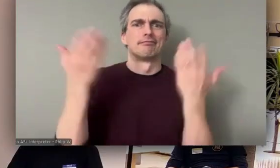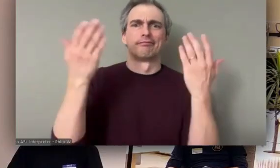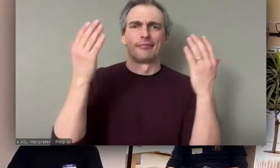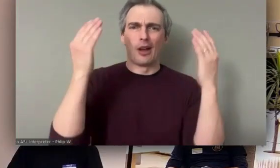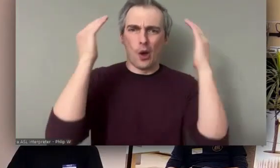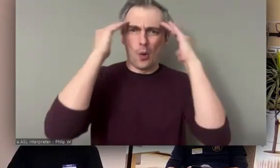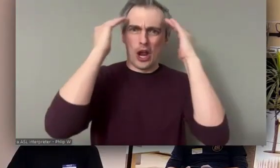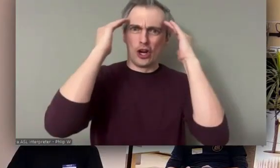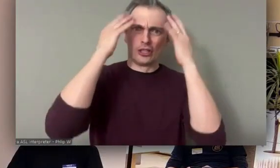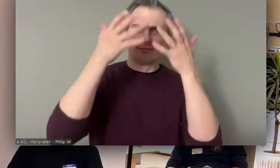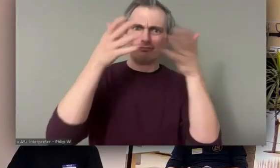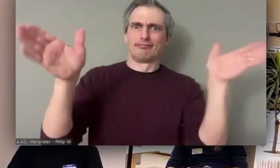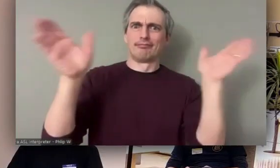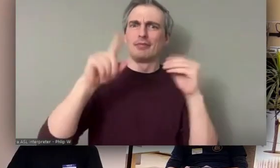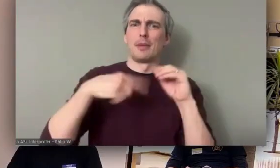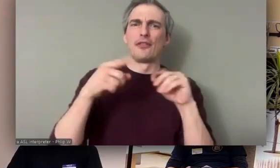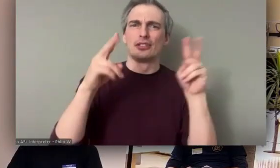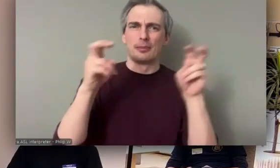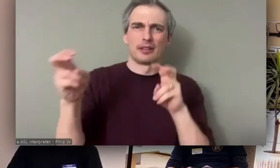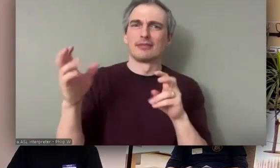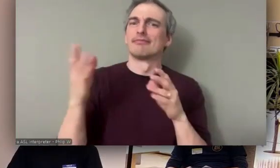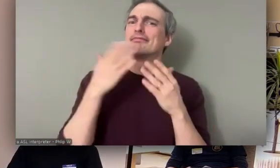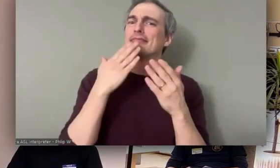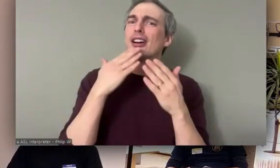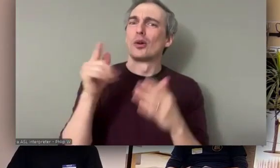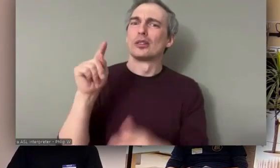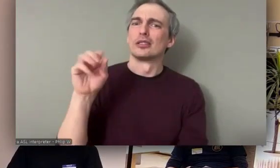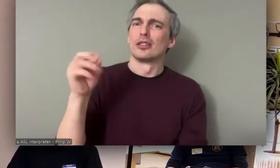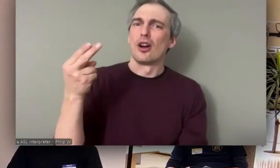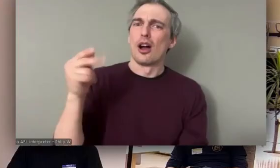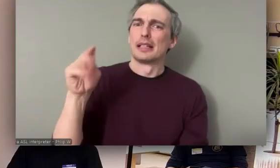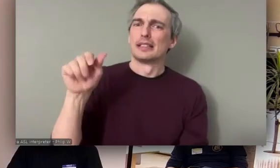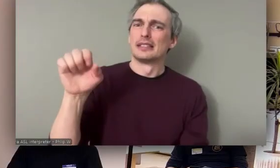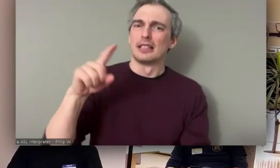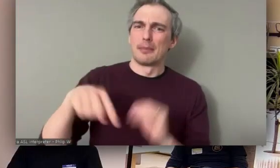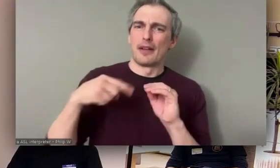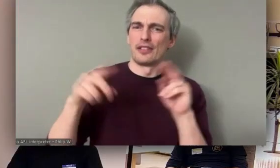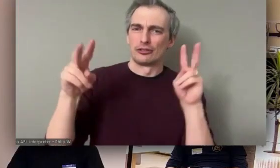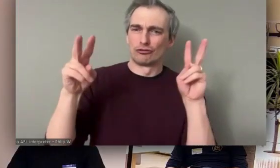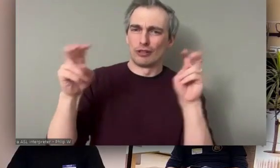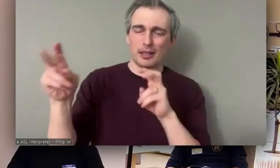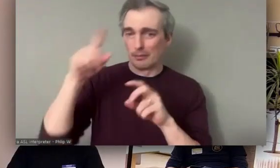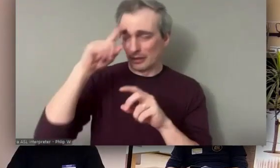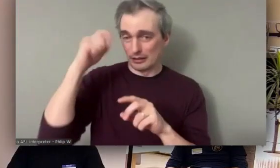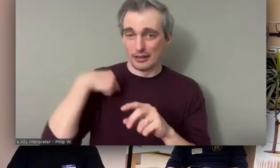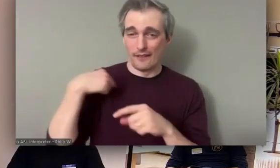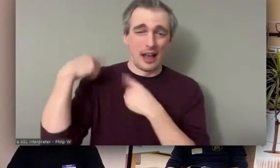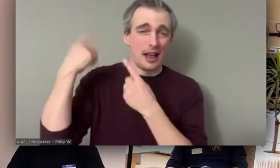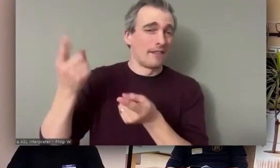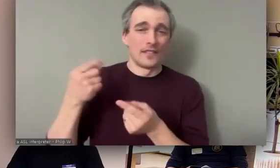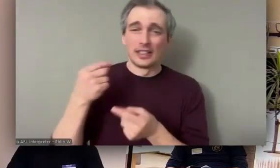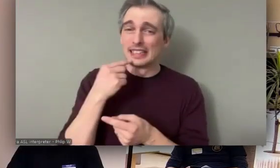Also, thank you, Thomas, for this topic. Because as I used to say: Accessibility is for technology in general.